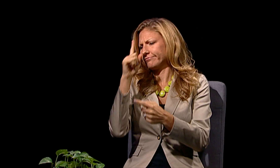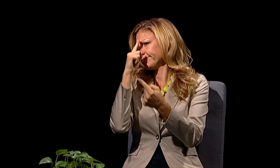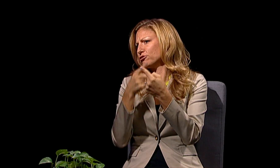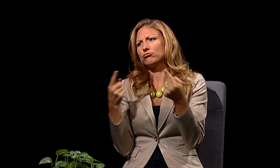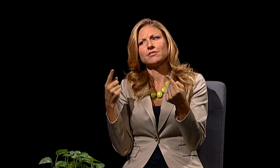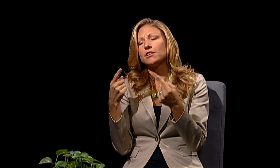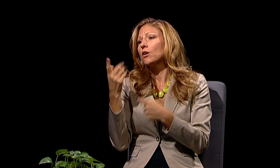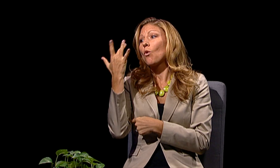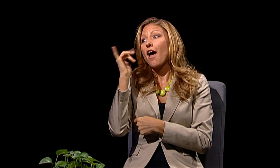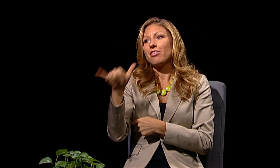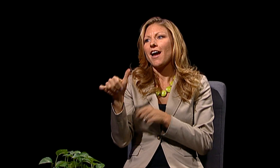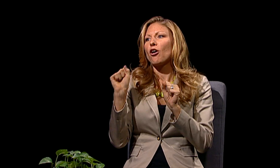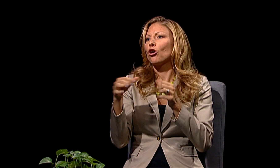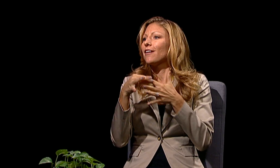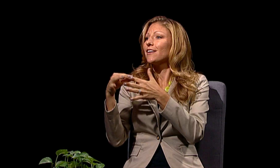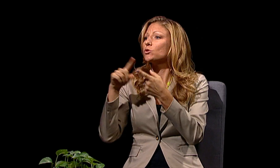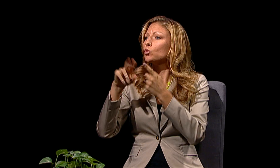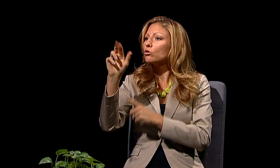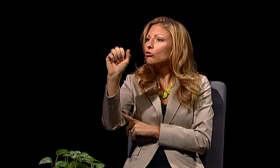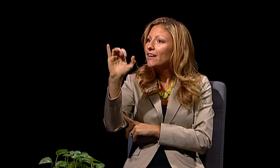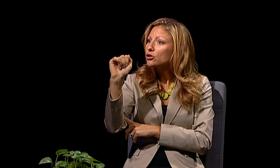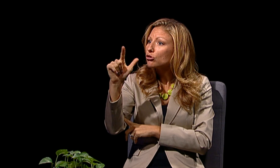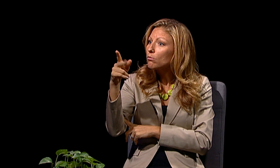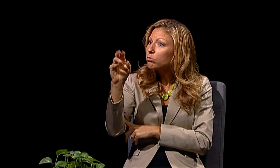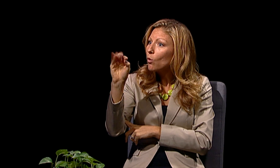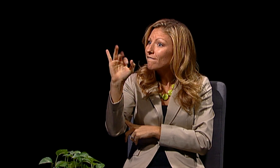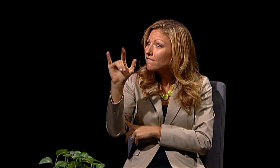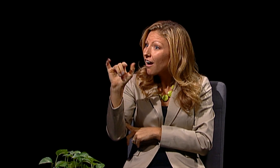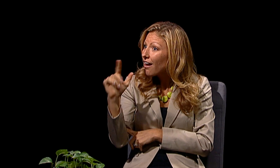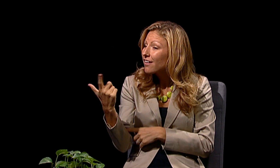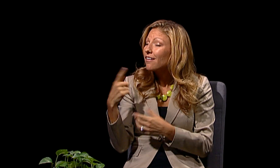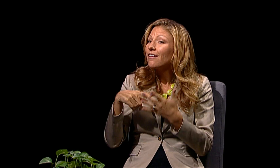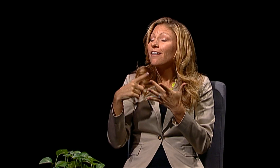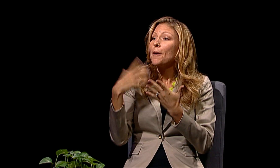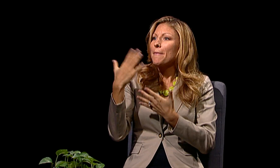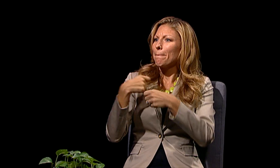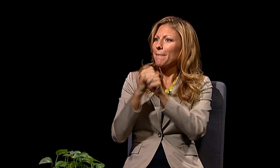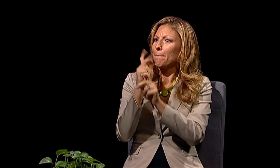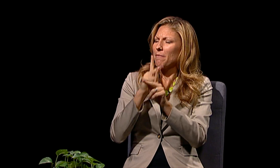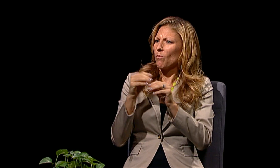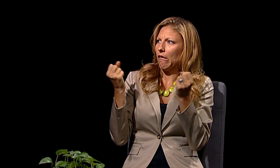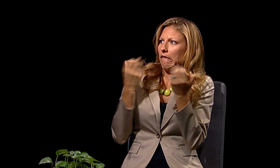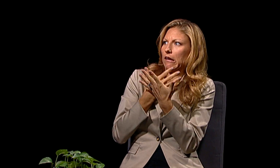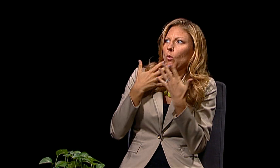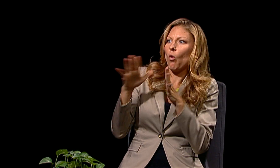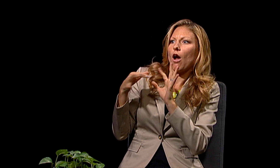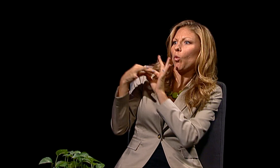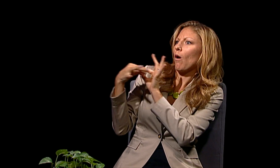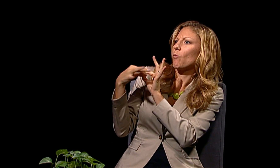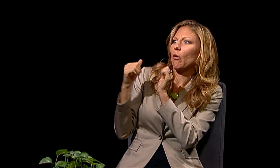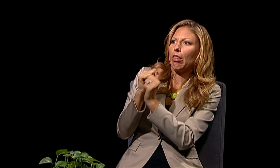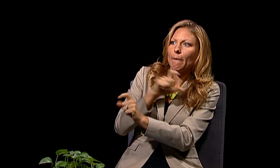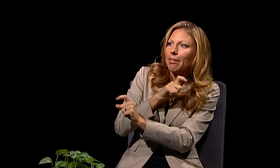OPPONENTS FEEL LIKE THAT COULD LEAD TO RACIAL PROFILING, OR MAYBE MAKE PEOPLE MORE AFRAID